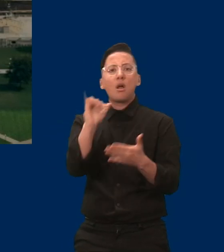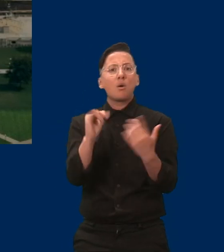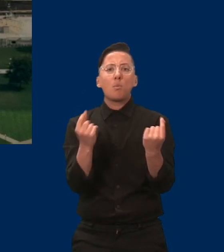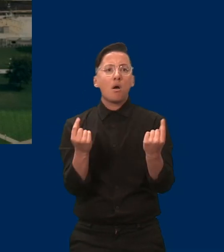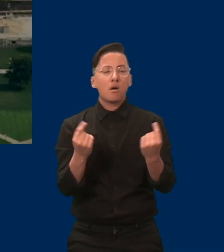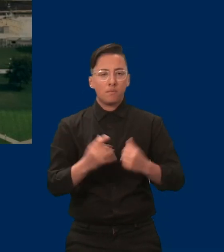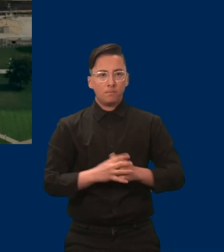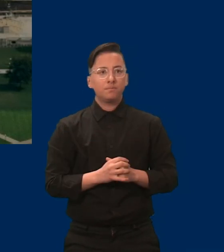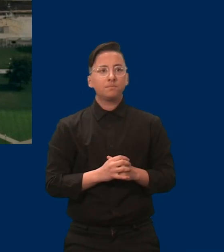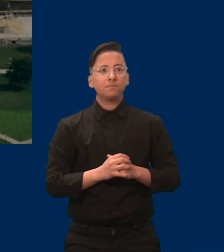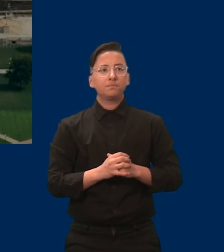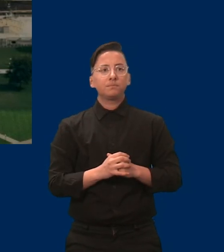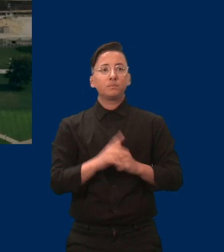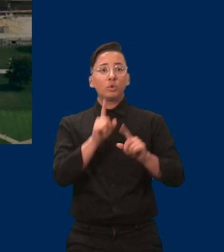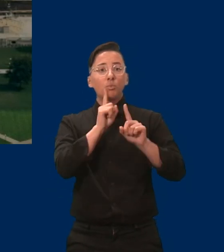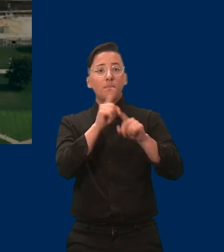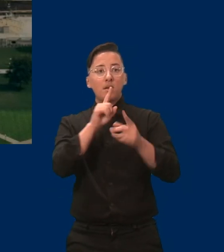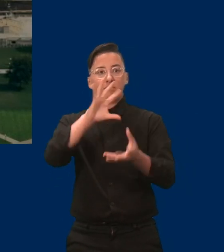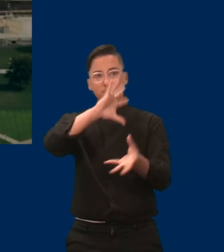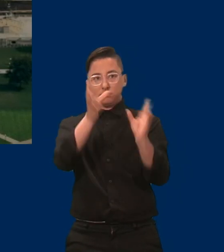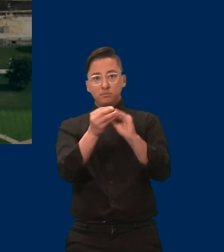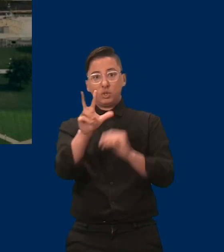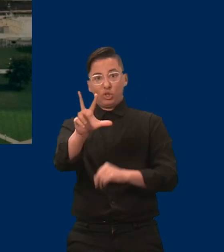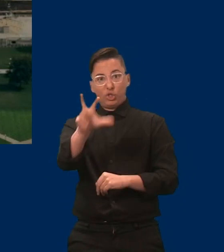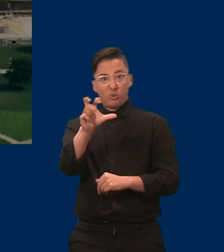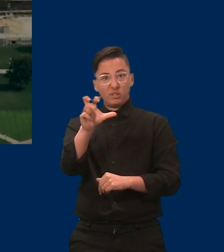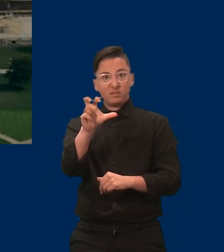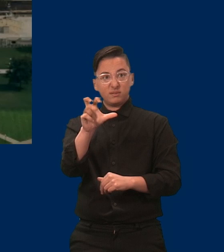fair, and from online.